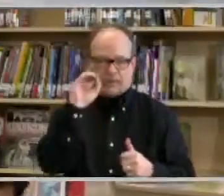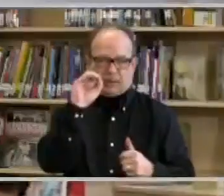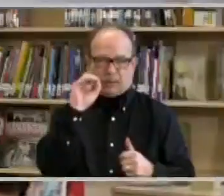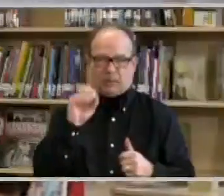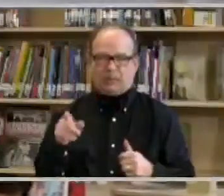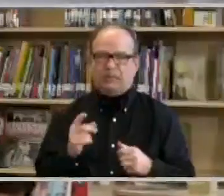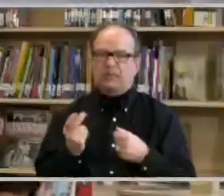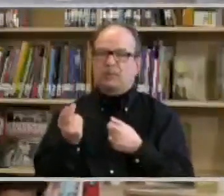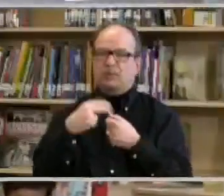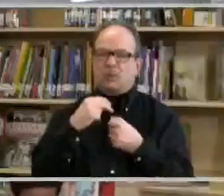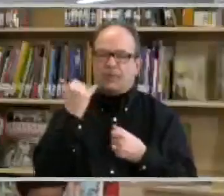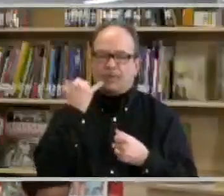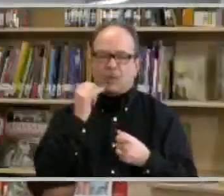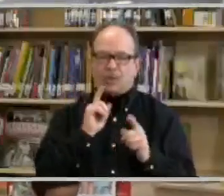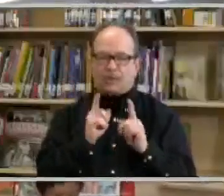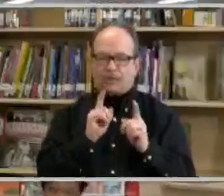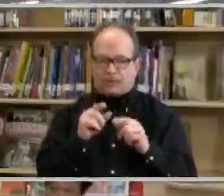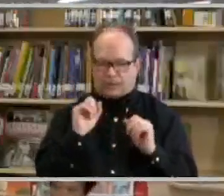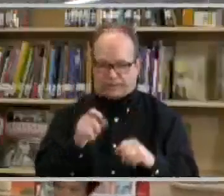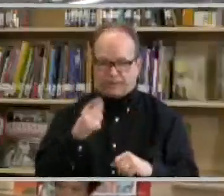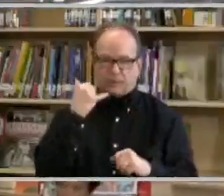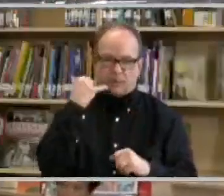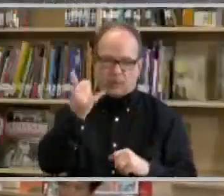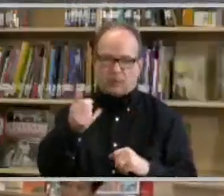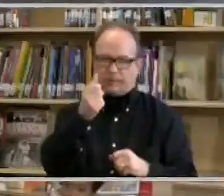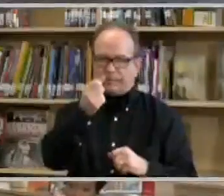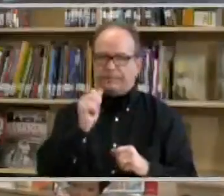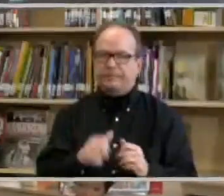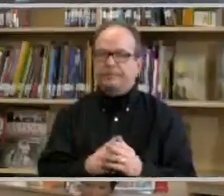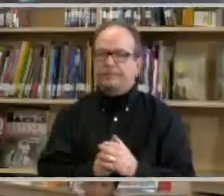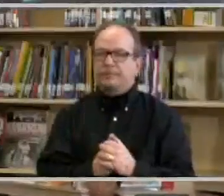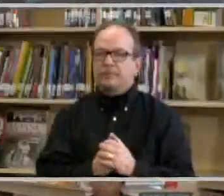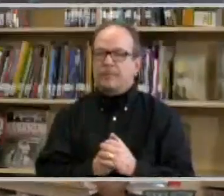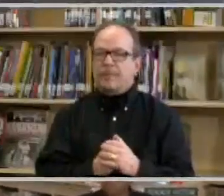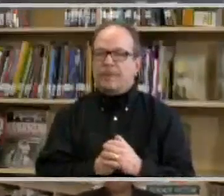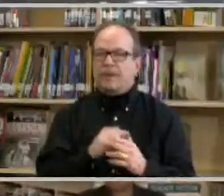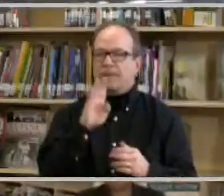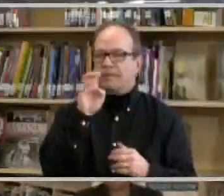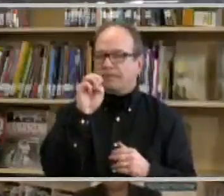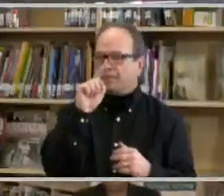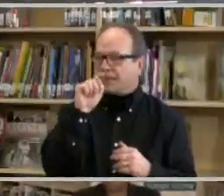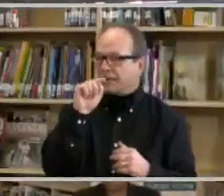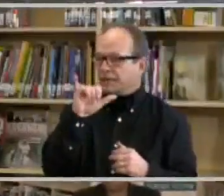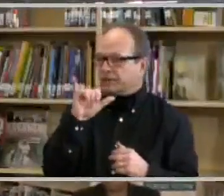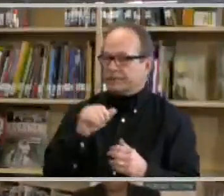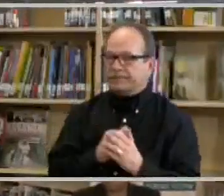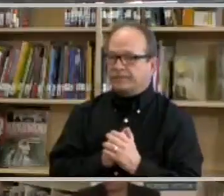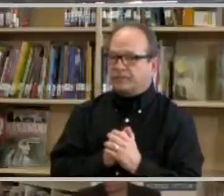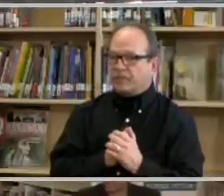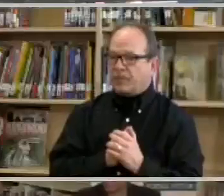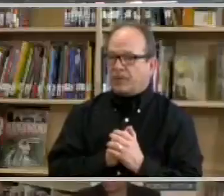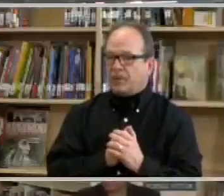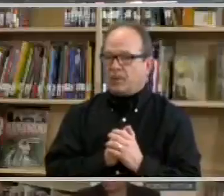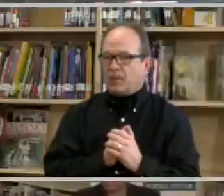WE'LL MAKE SURE THAT YOU CAN JOIN THE CALL. SO BETTY FROM WARD 8, MAYOR, HAS AN IDEA.